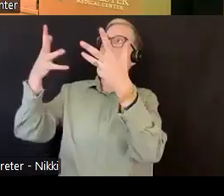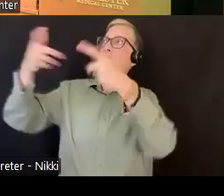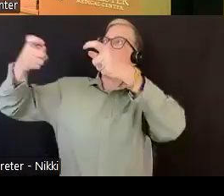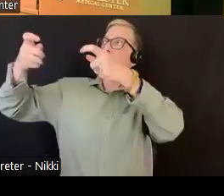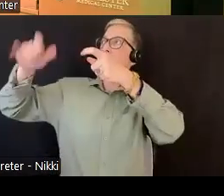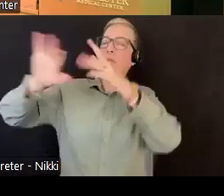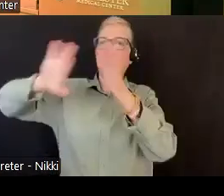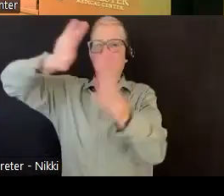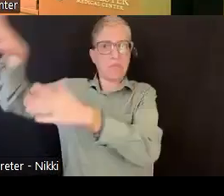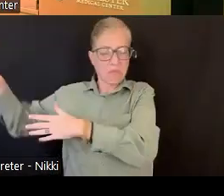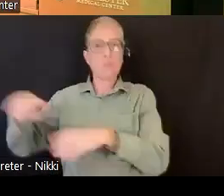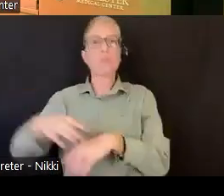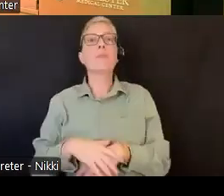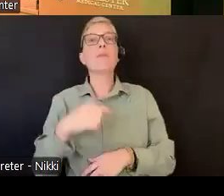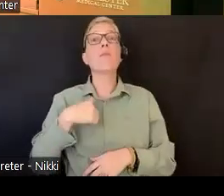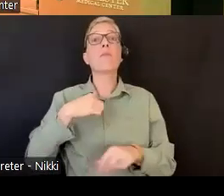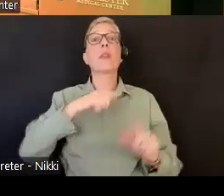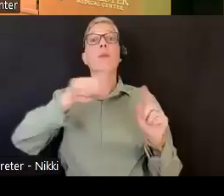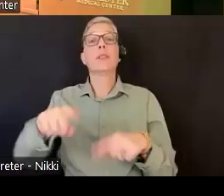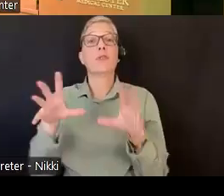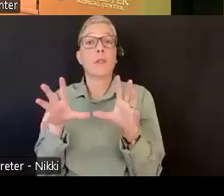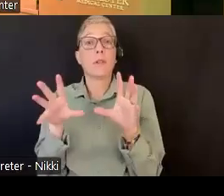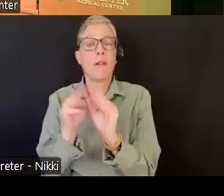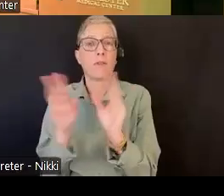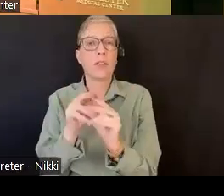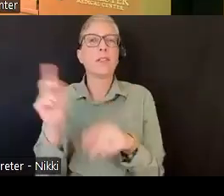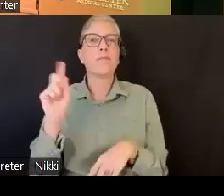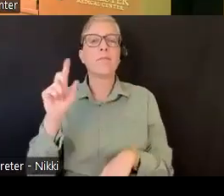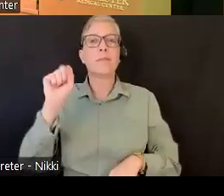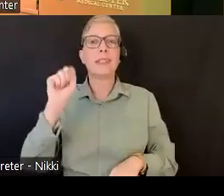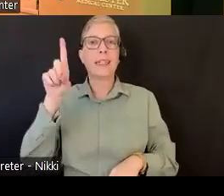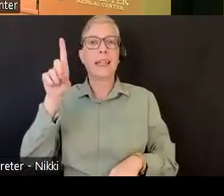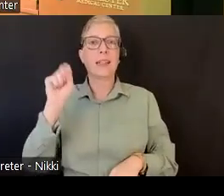Diego and met another psychiatrist and we became kind of quick friends and he was from Jackson,